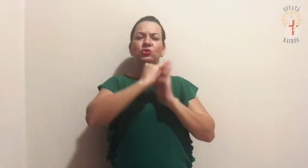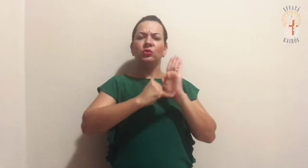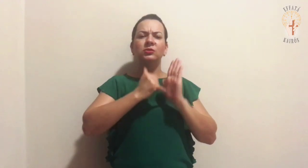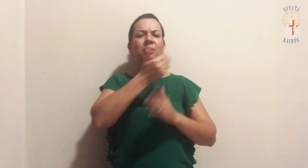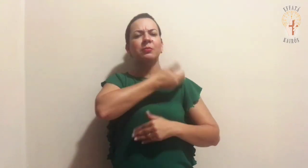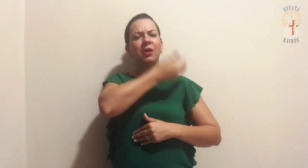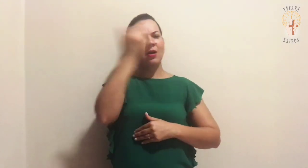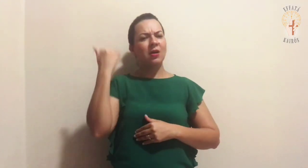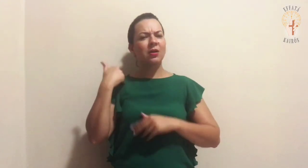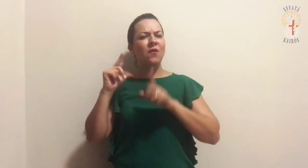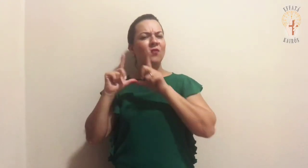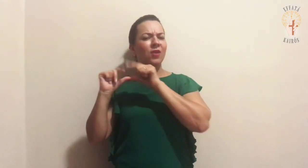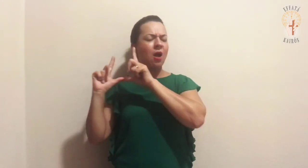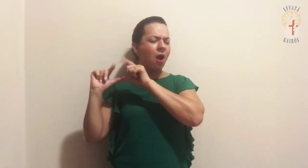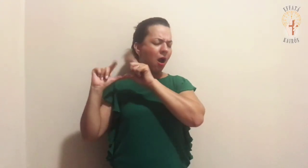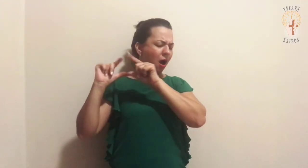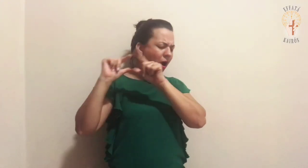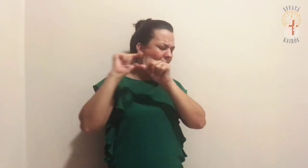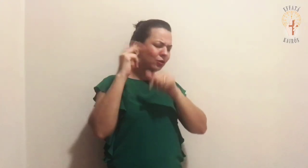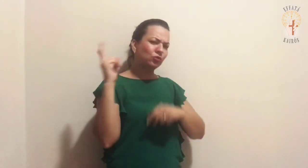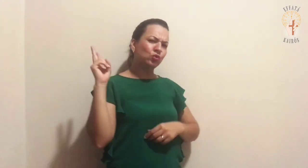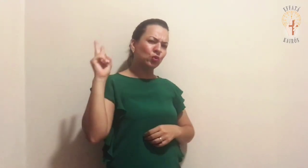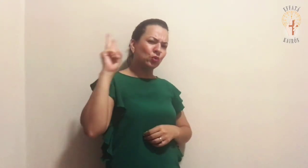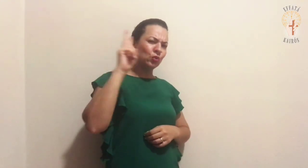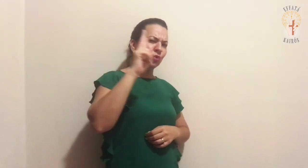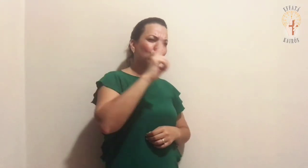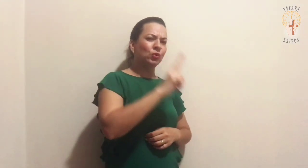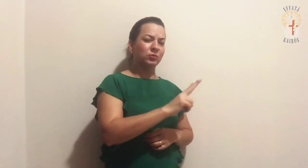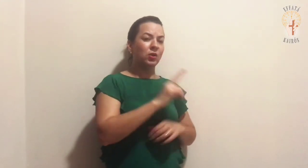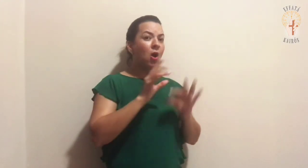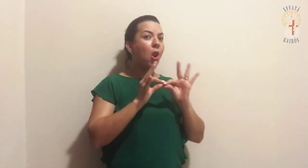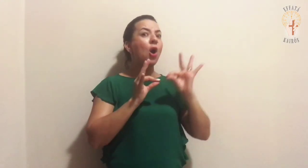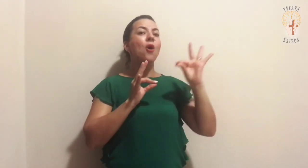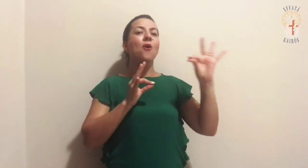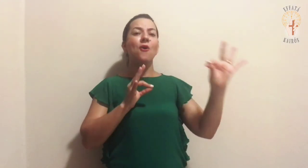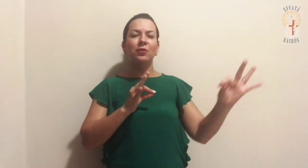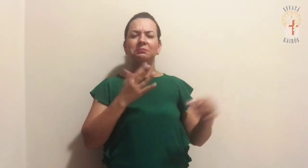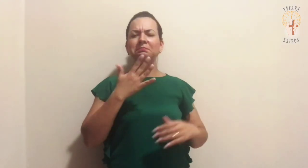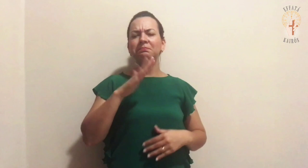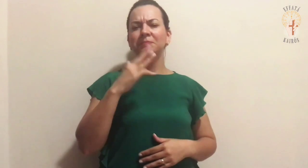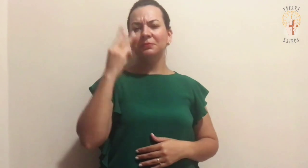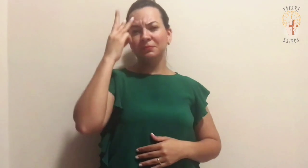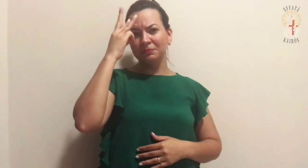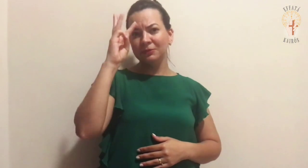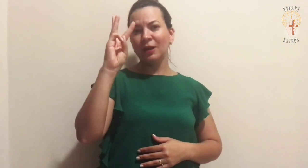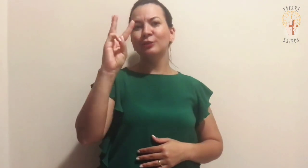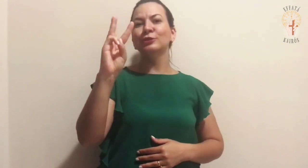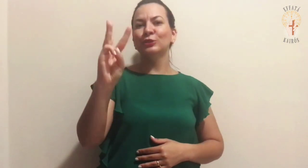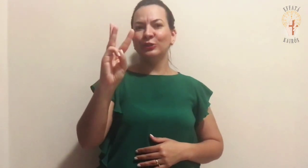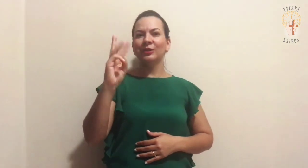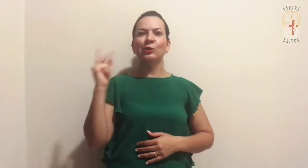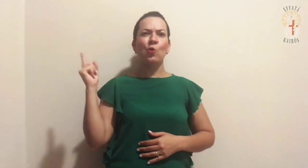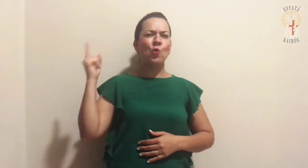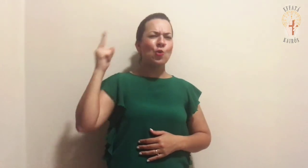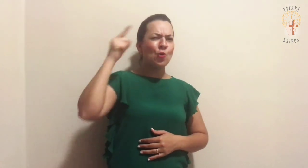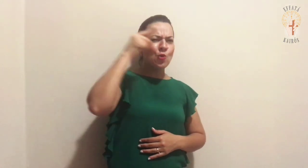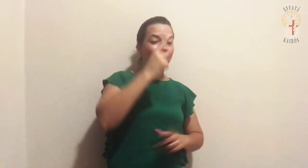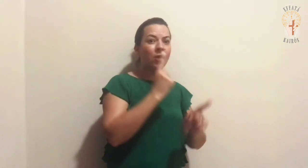Joseph and Mary, distressed, return to the temple during a trip, it lasted 3 days.